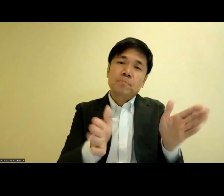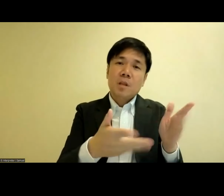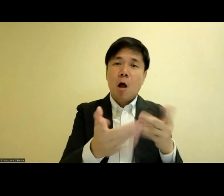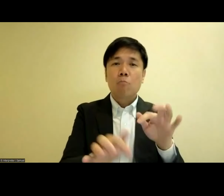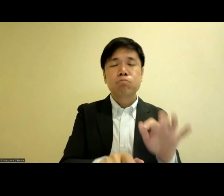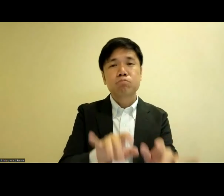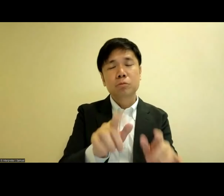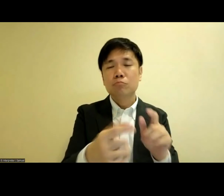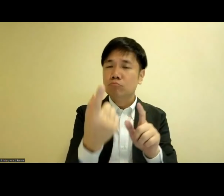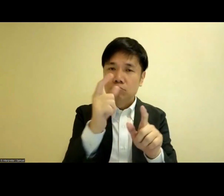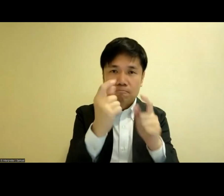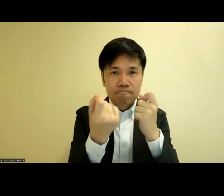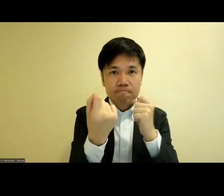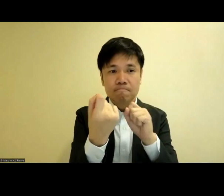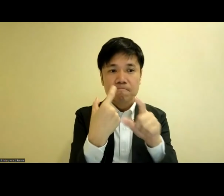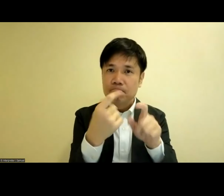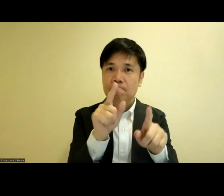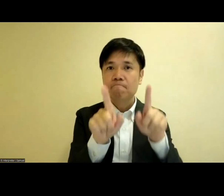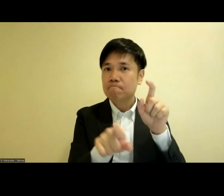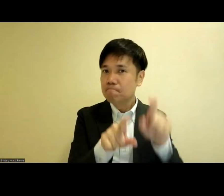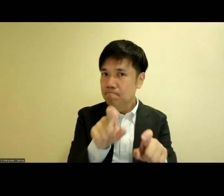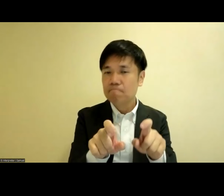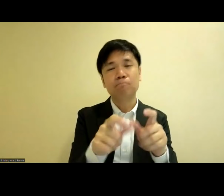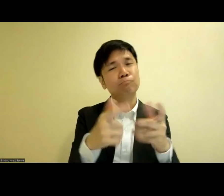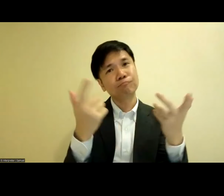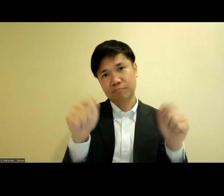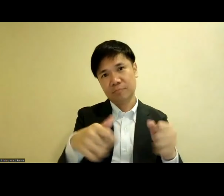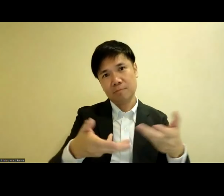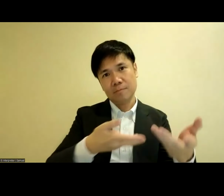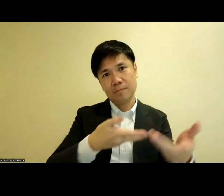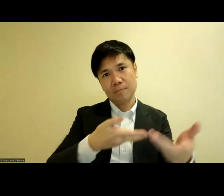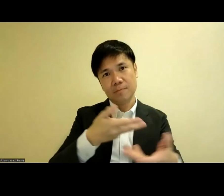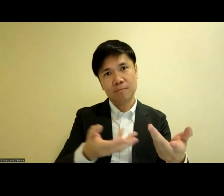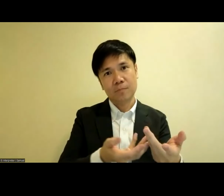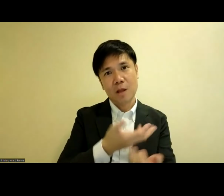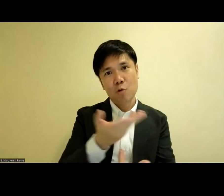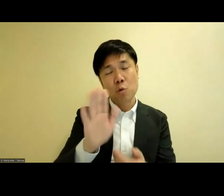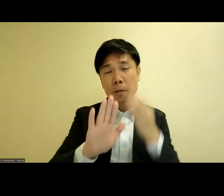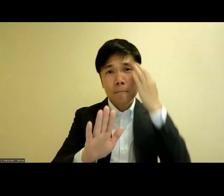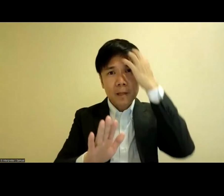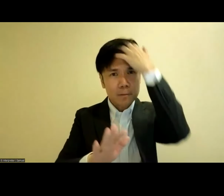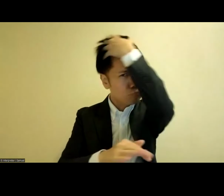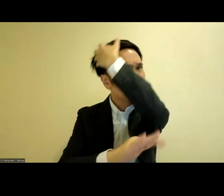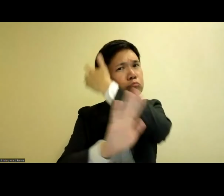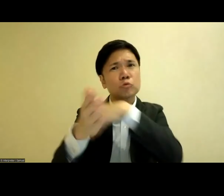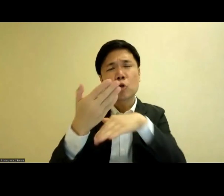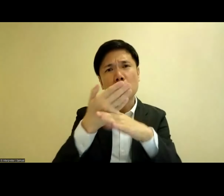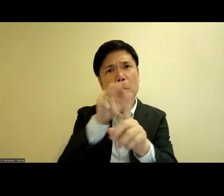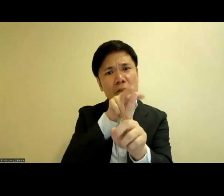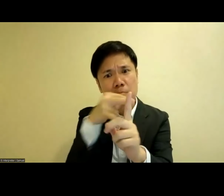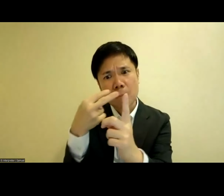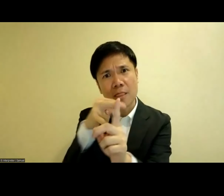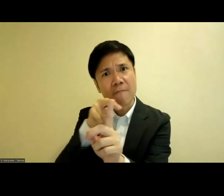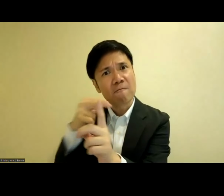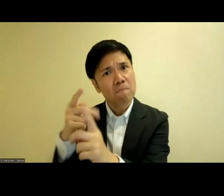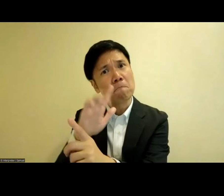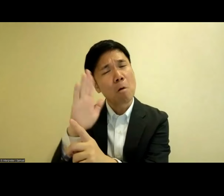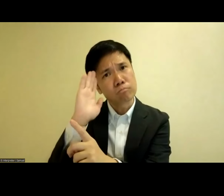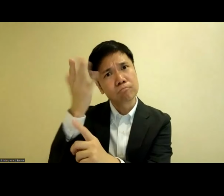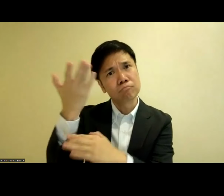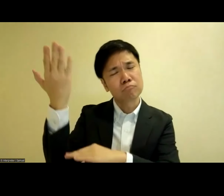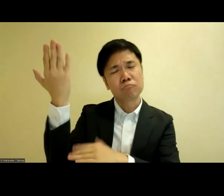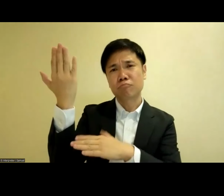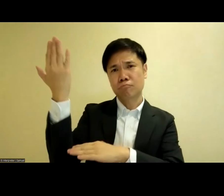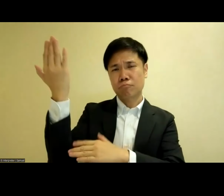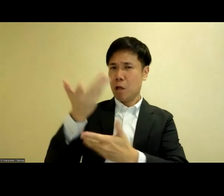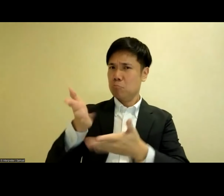side, so, please feel free to jump in and share your views, because this is meant to